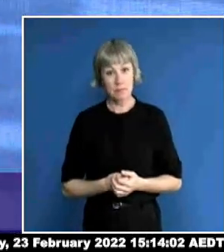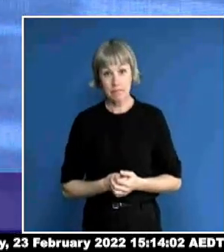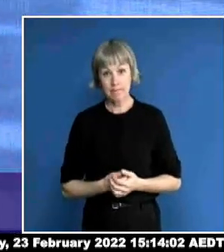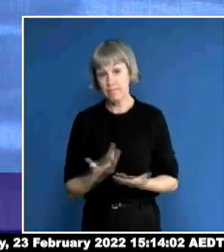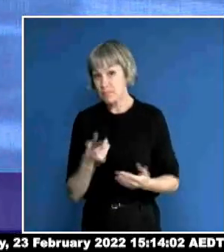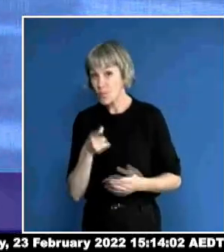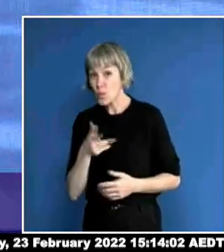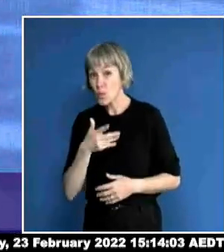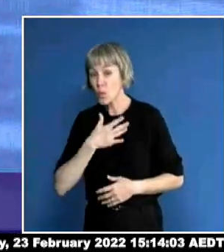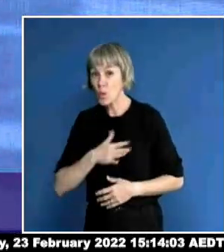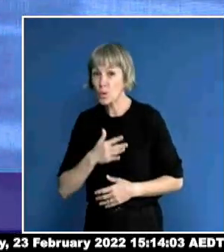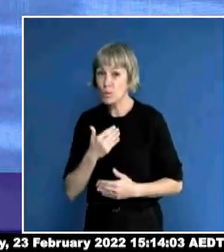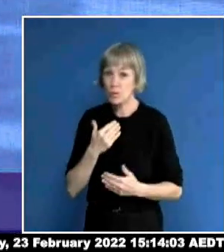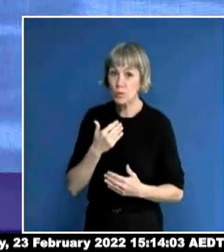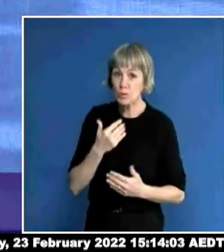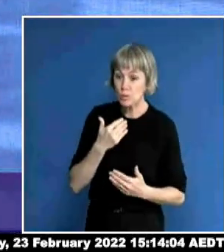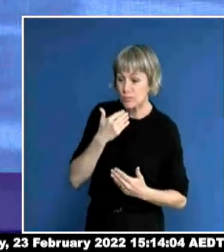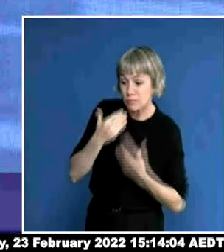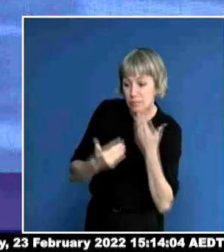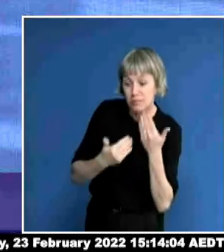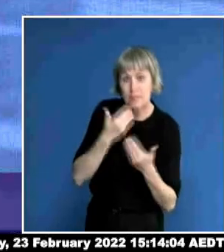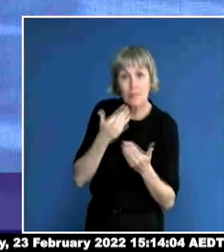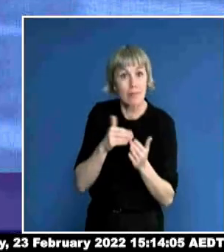now and what's been the impact on you?